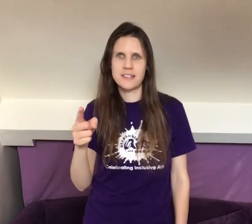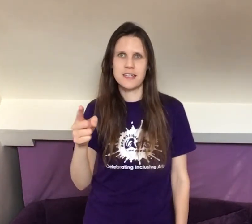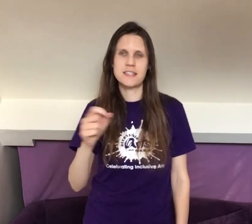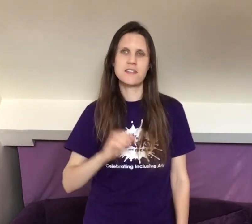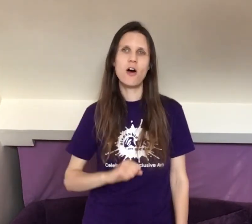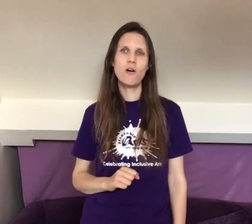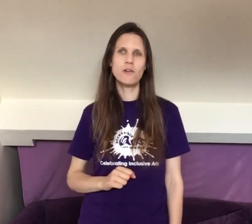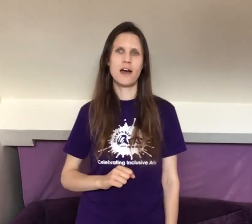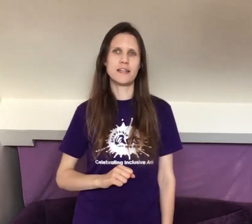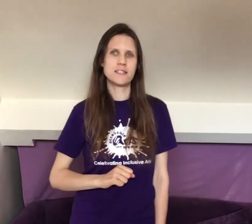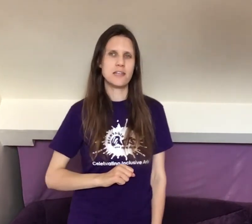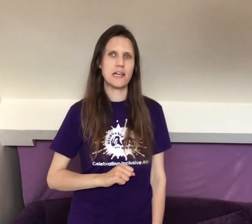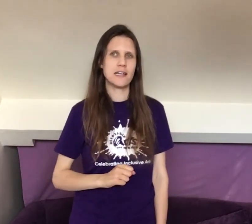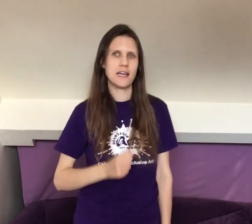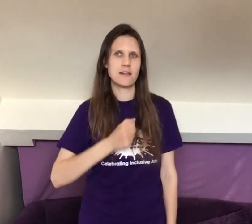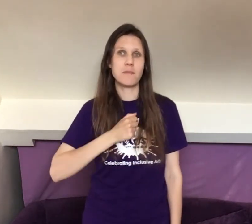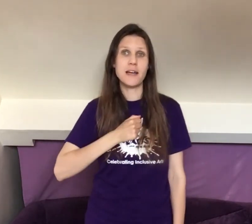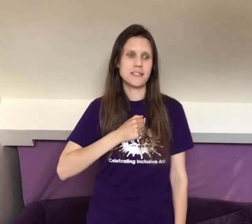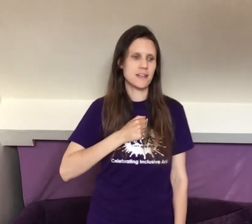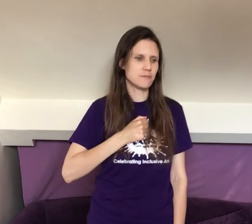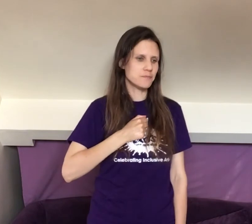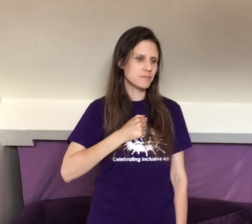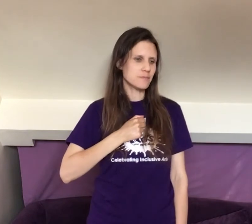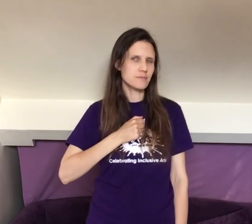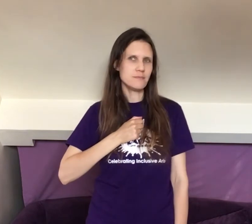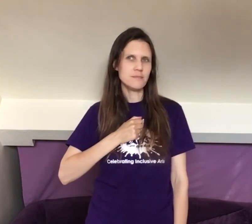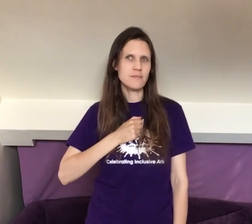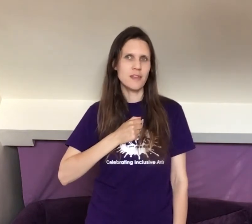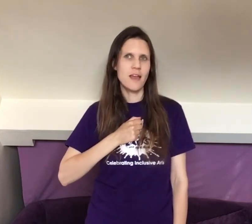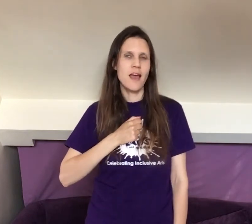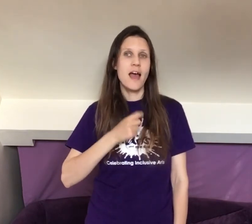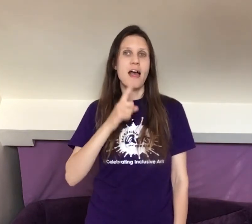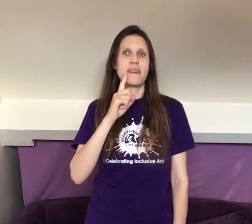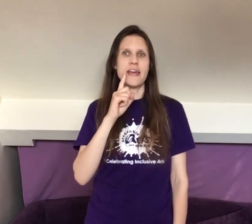That’s it. So the whole line, let’s do that line again, my turn.